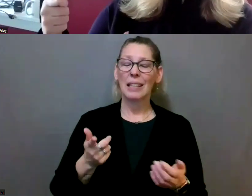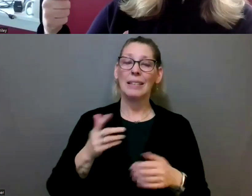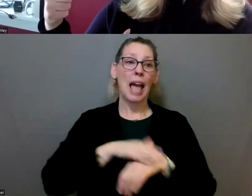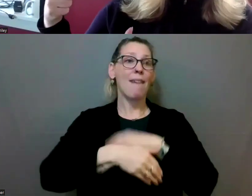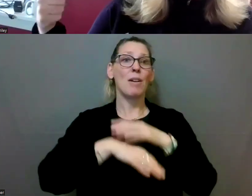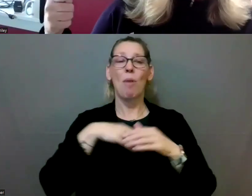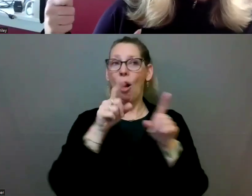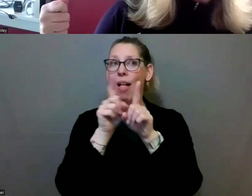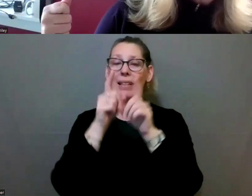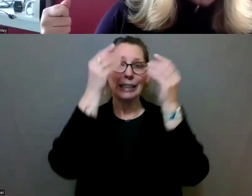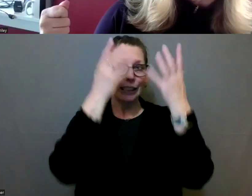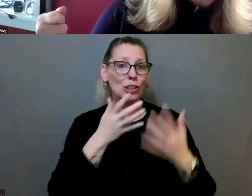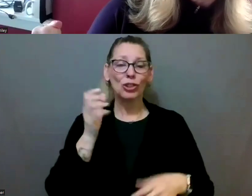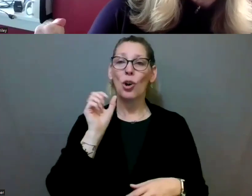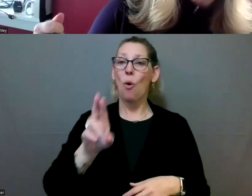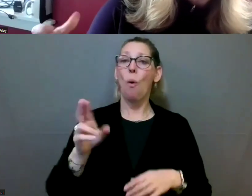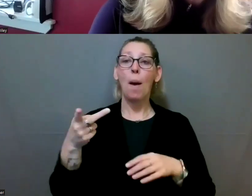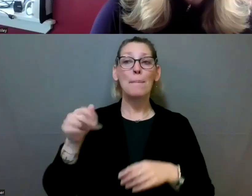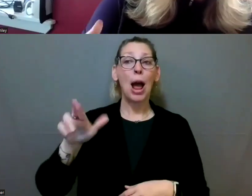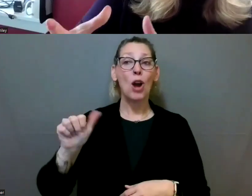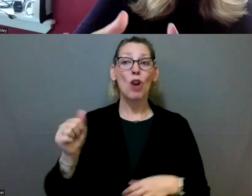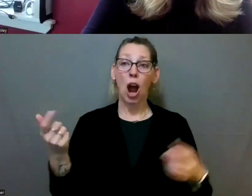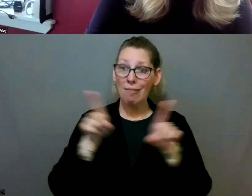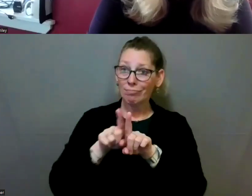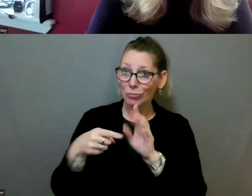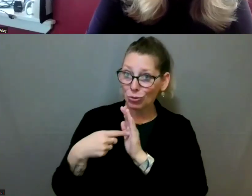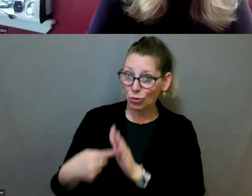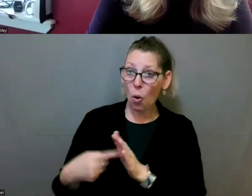educator with them shoulder-to-shoulder helping them but once they leave that